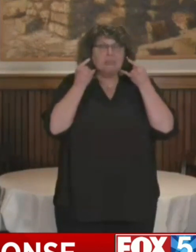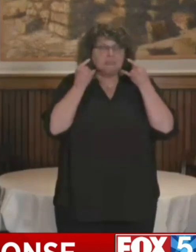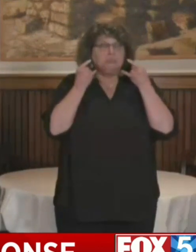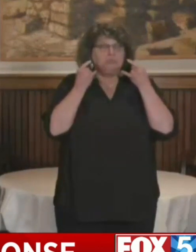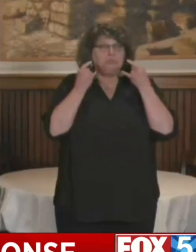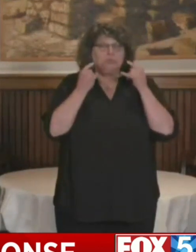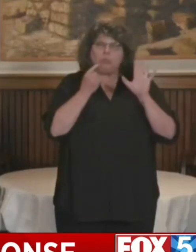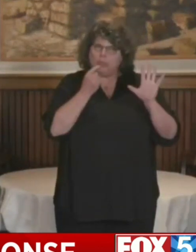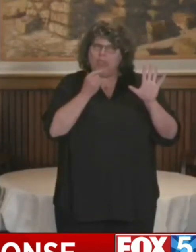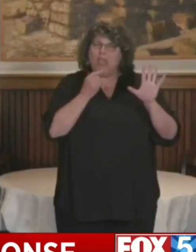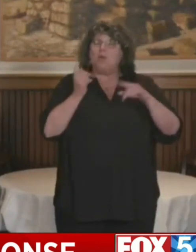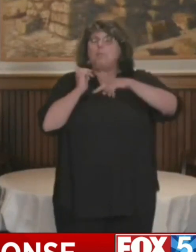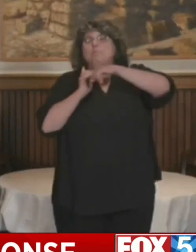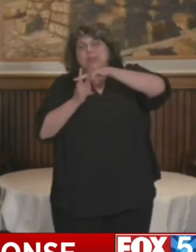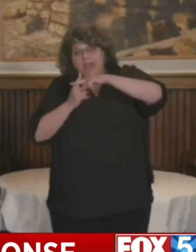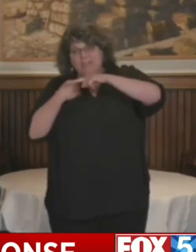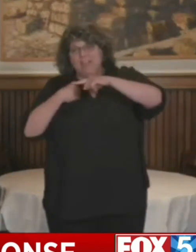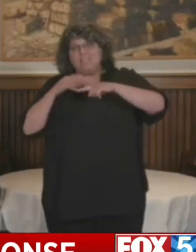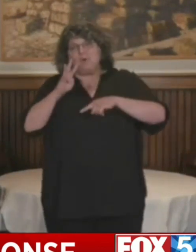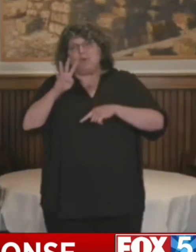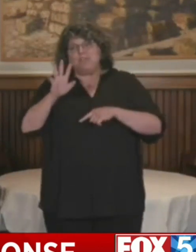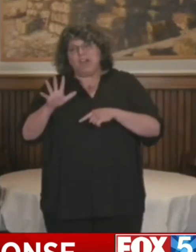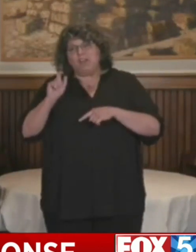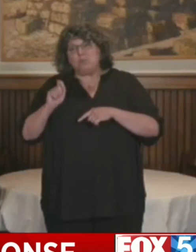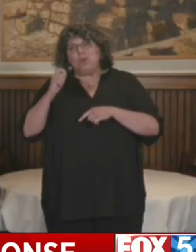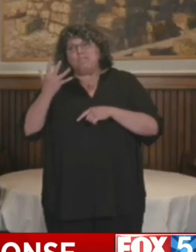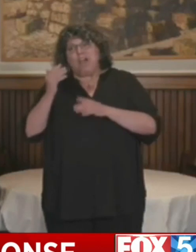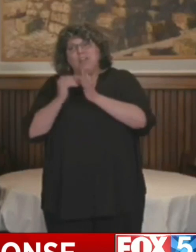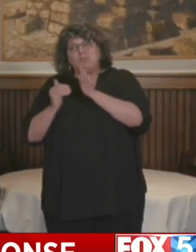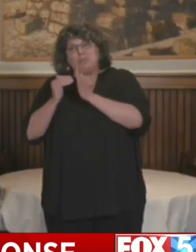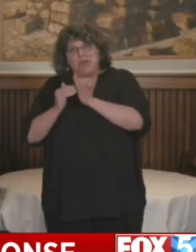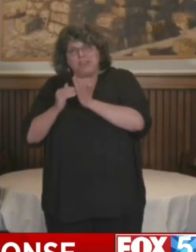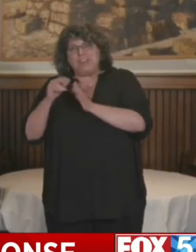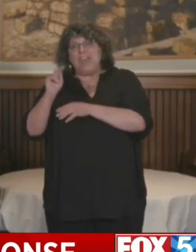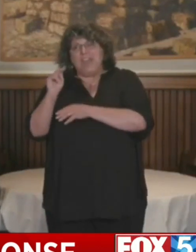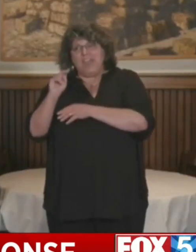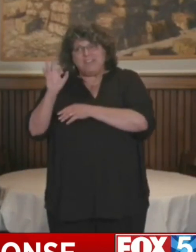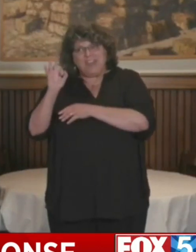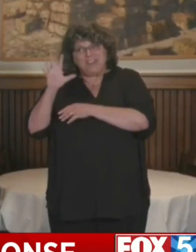HAVE IN OUR POSSESSION WE WERE ABLE TO DISTRIBUTE SOME 46.1 MILLION OF THOSE PROCEDURE